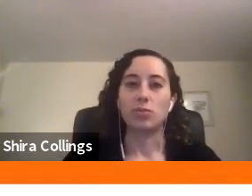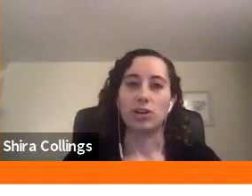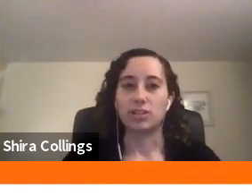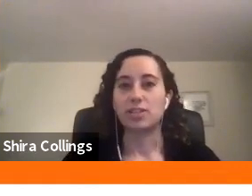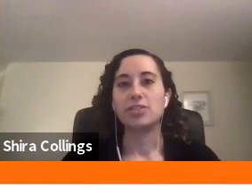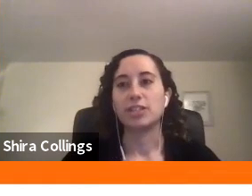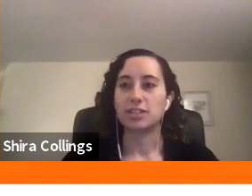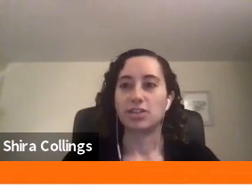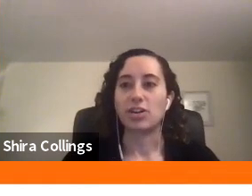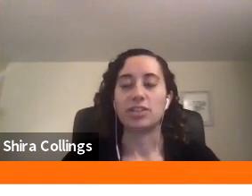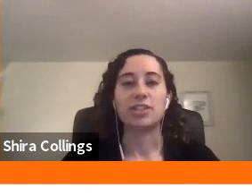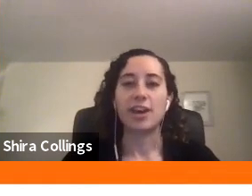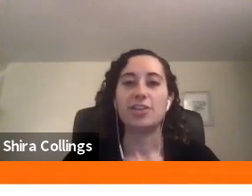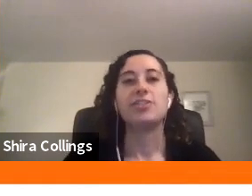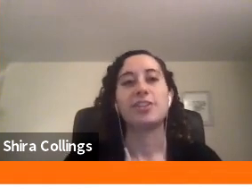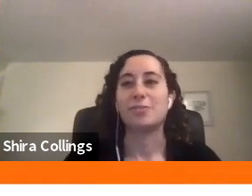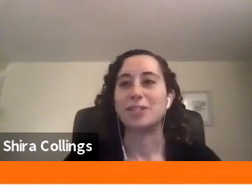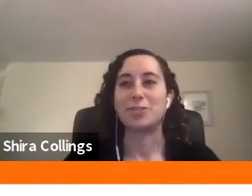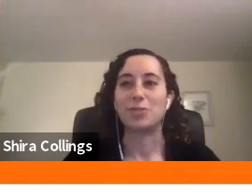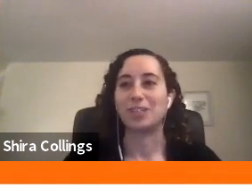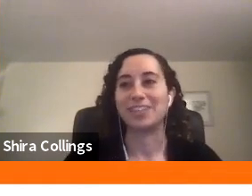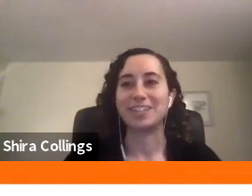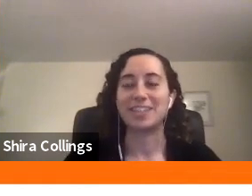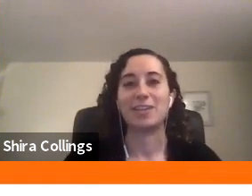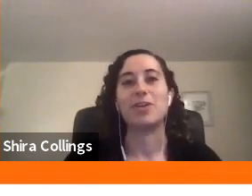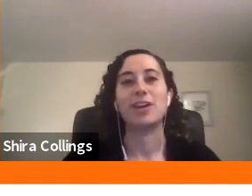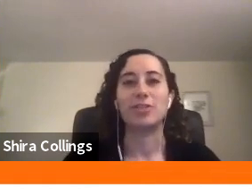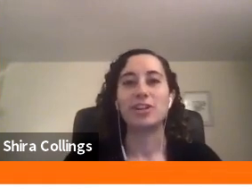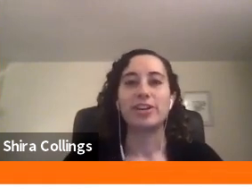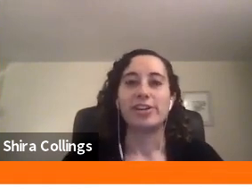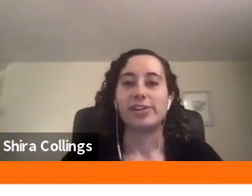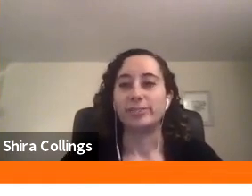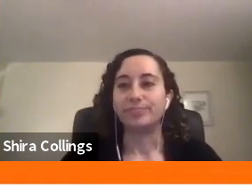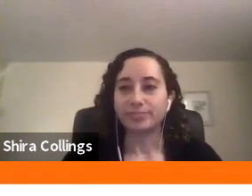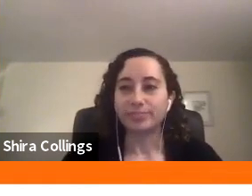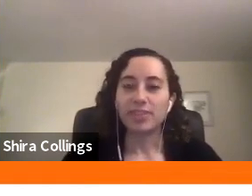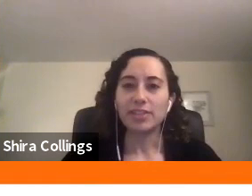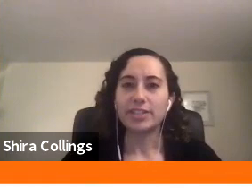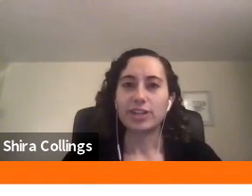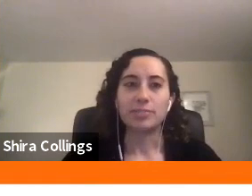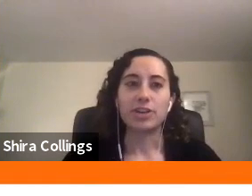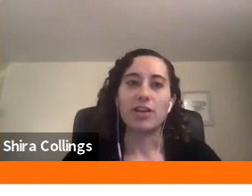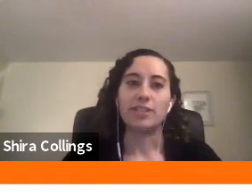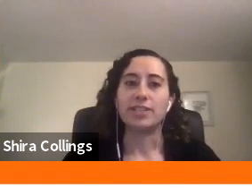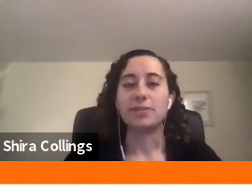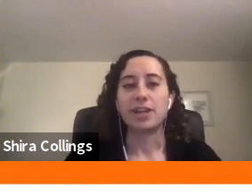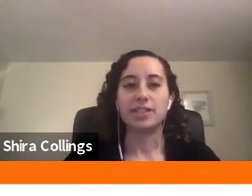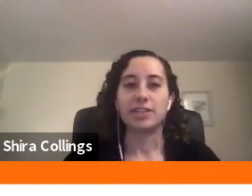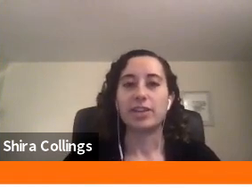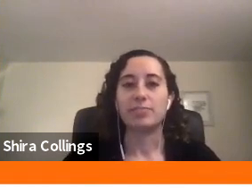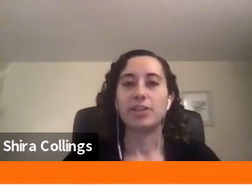So I also wanted to share a note on language. During this presentation, I won't be using the O words, listed on the slide.